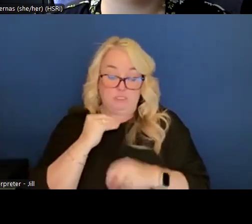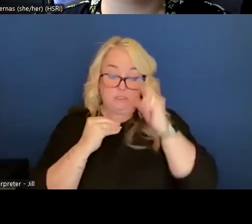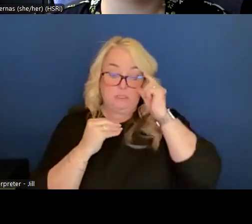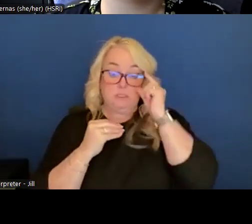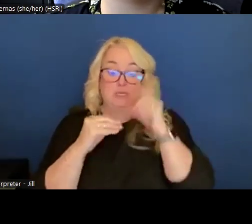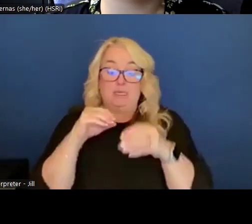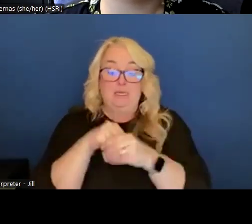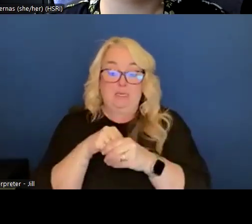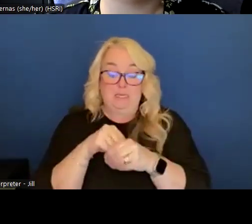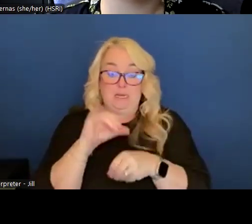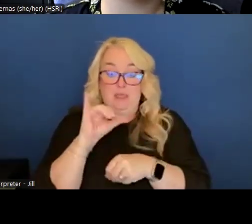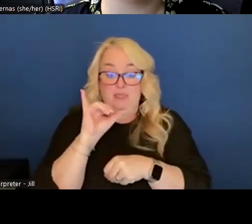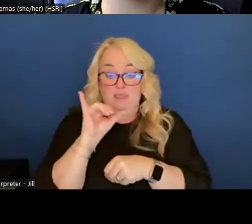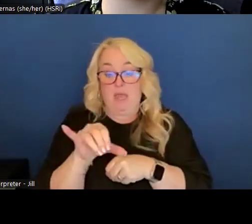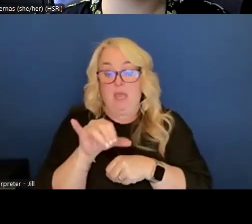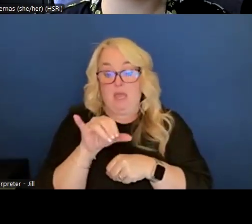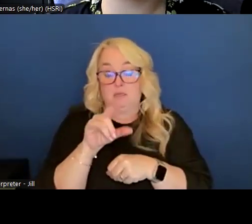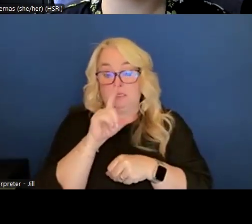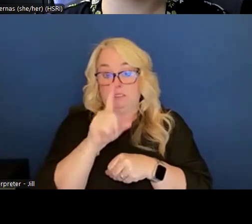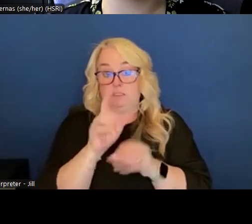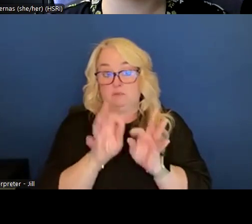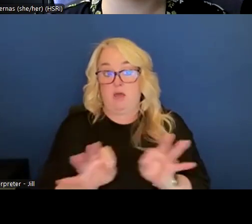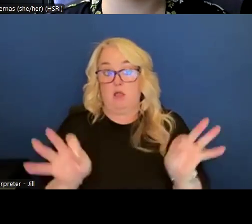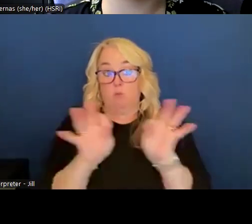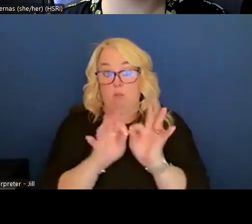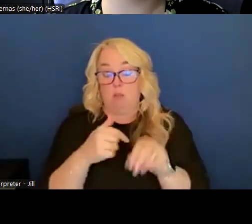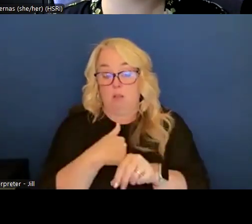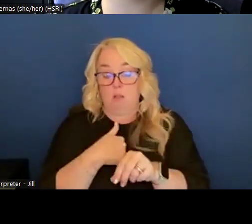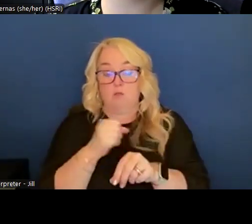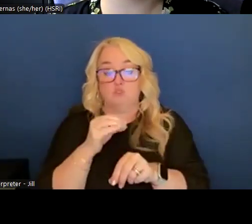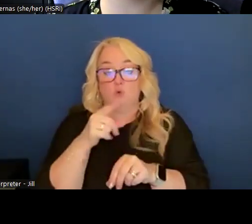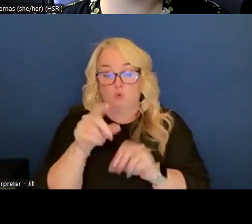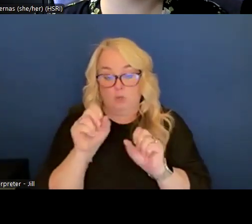really valuable. So, you can indeed find your UCEDD on the